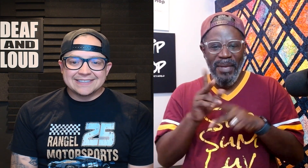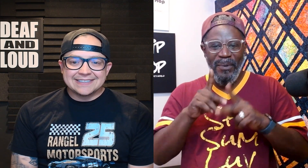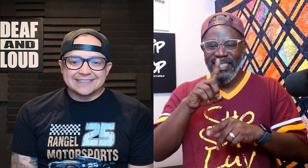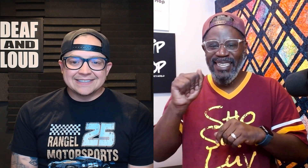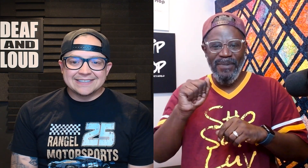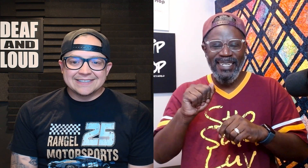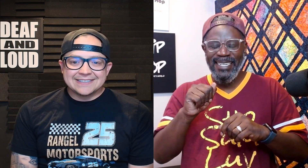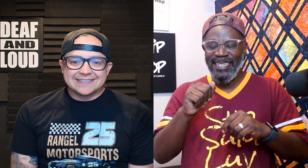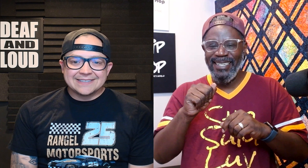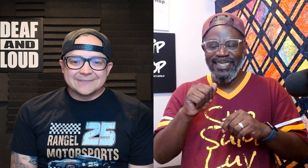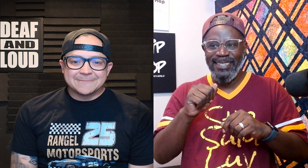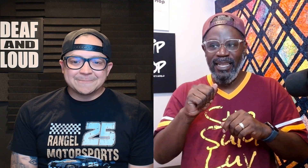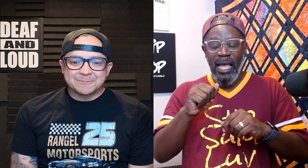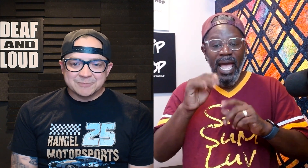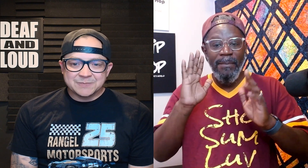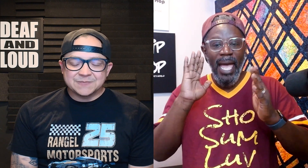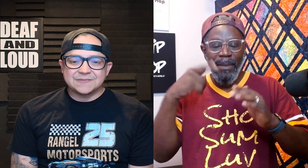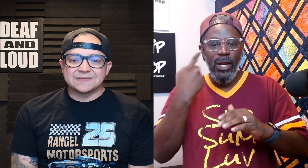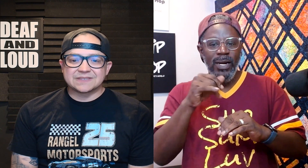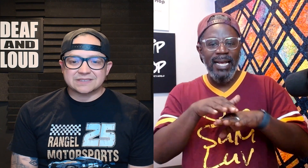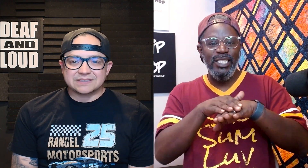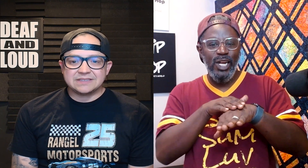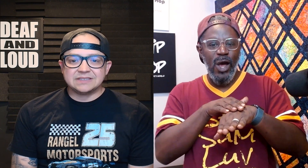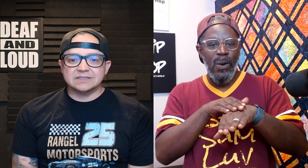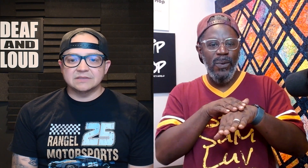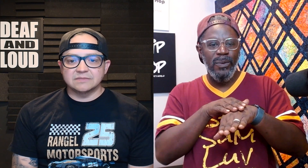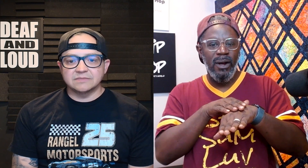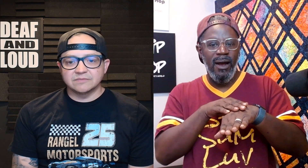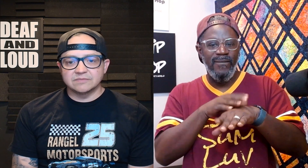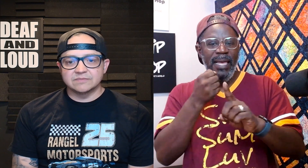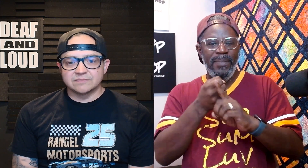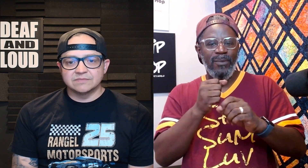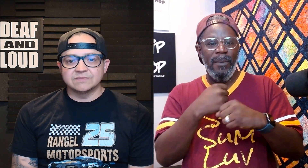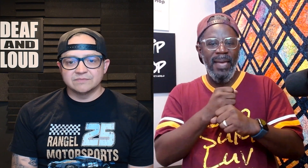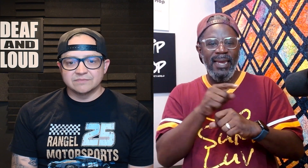People with disabilities, it may look like a slow impact we're making